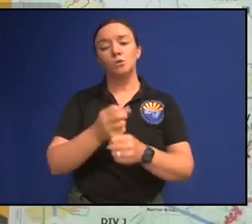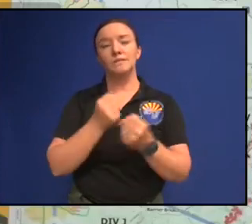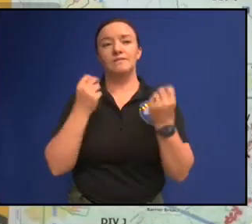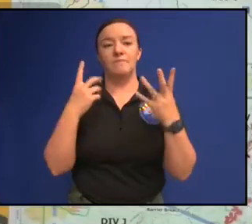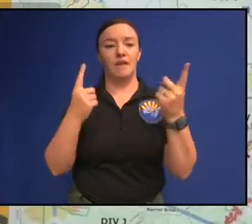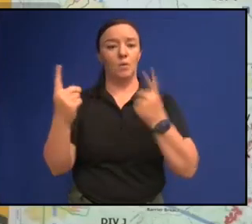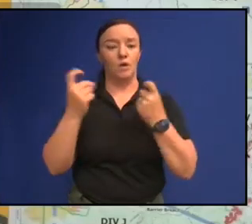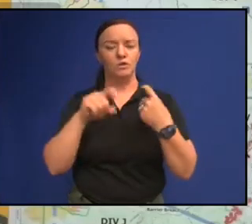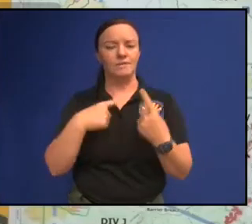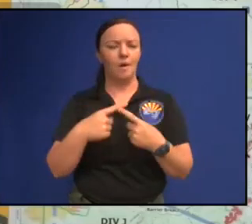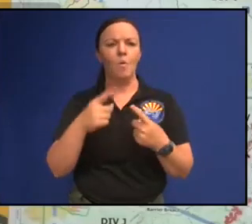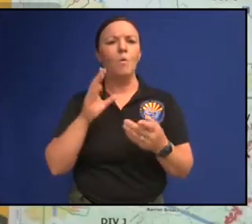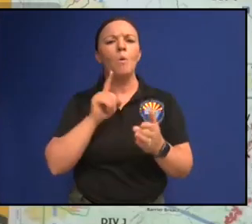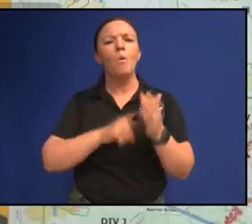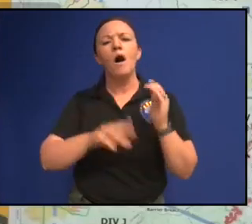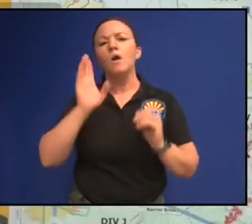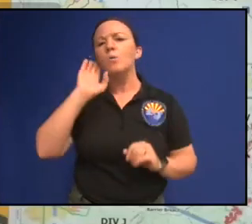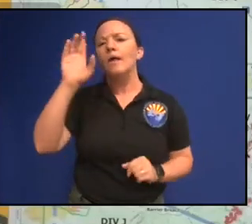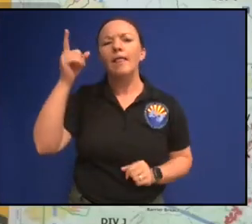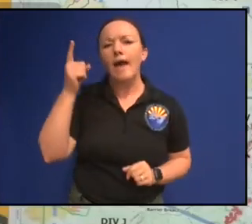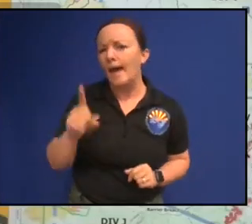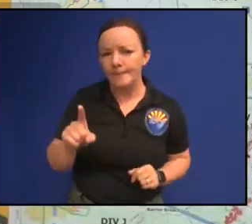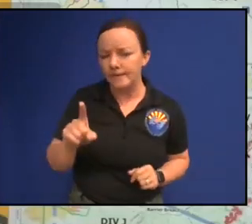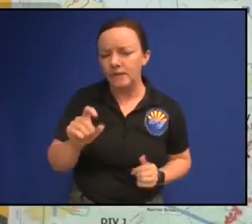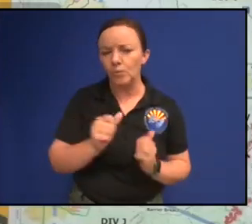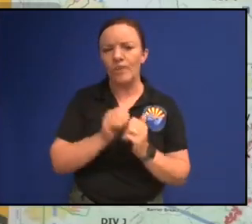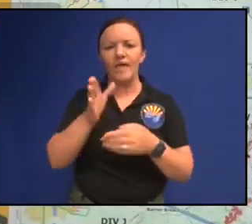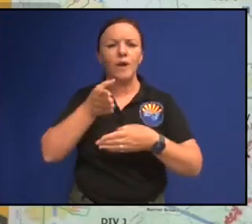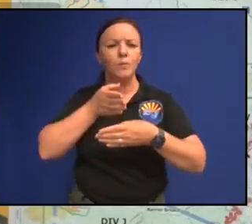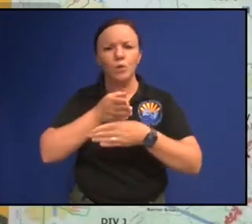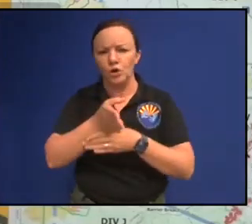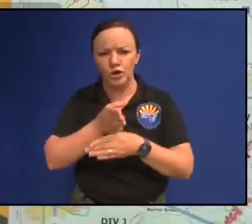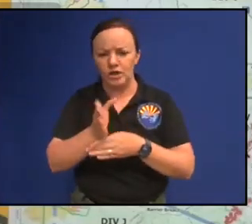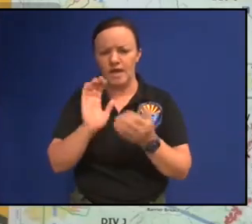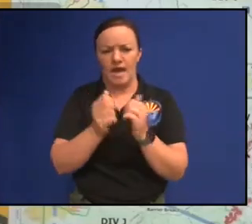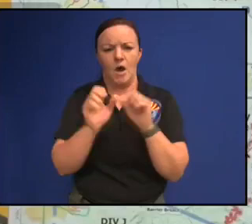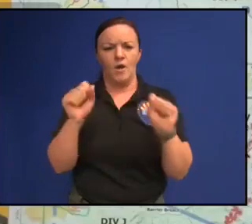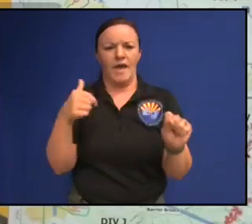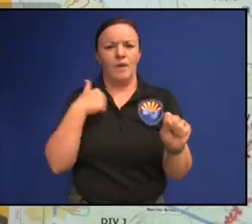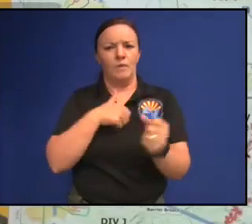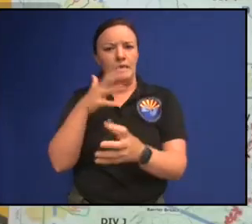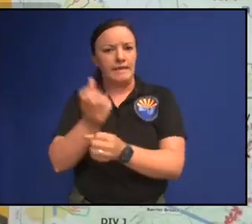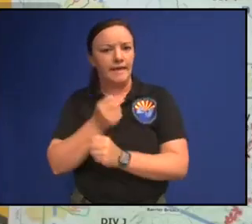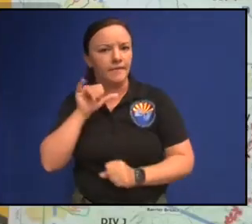TO HAPPEN WITH ALL THAT WOOD THAT IS COMING OFF? HOW CAN WE GET SOME OF THAT?